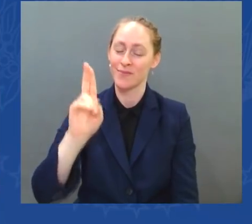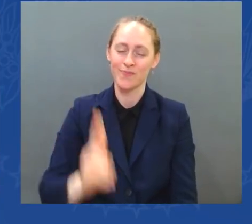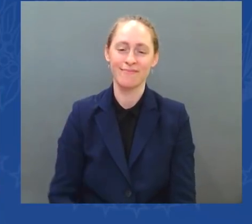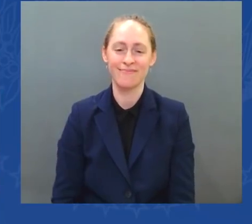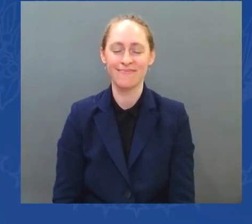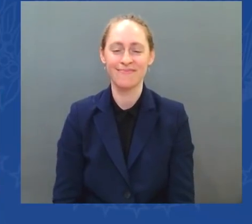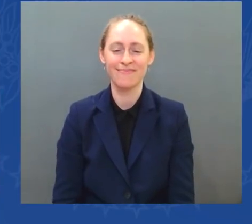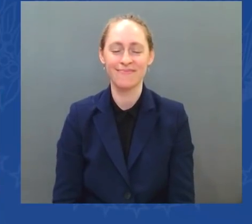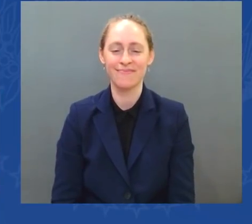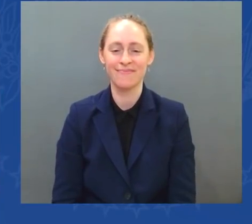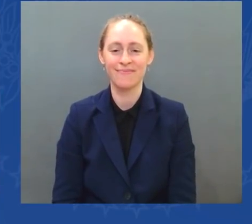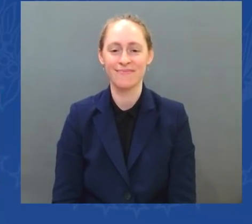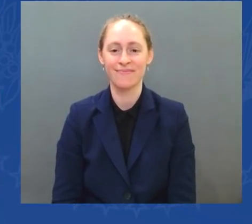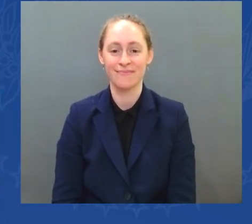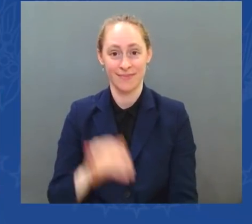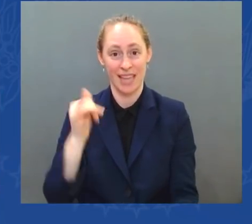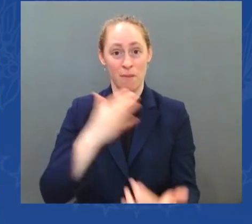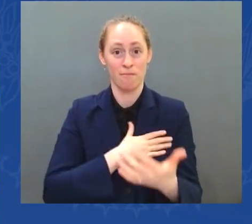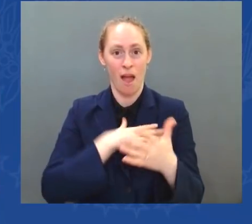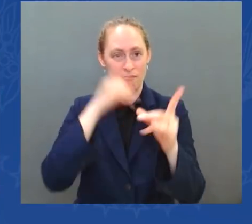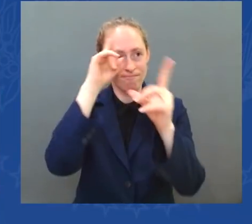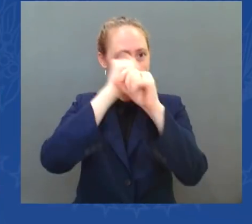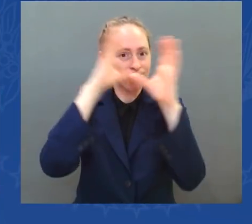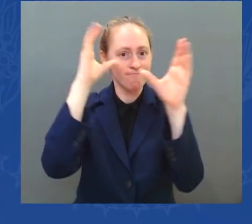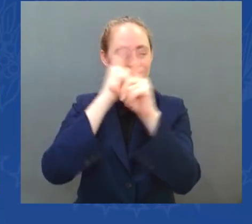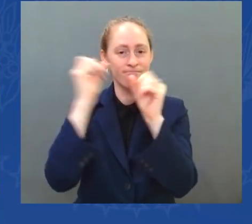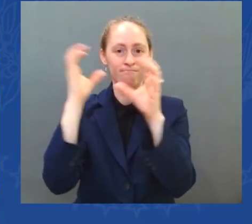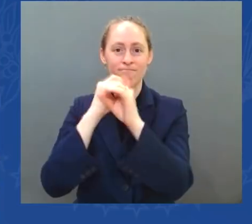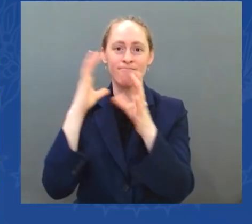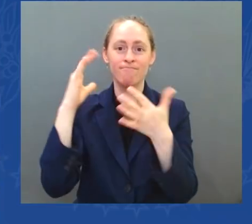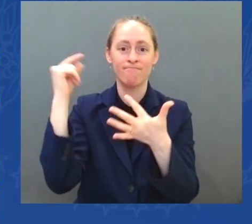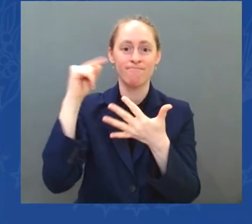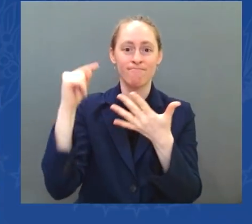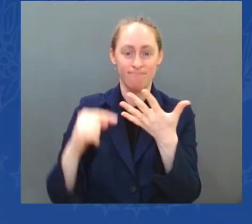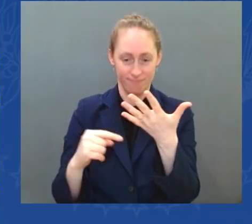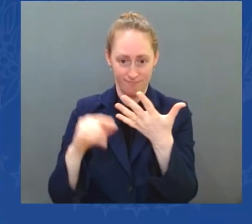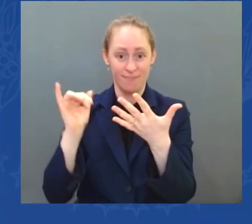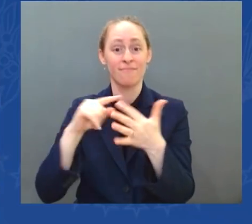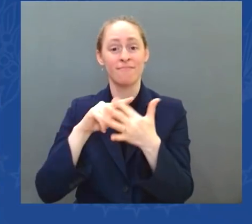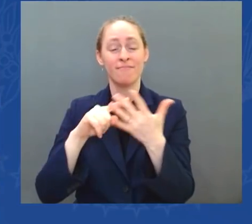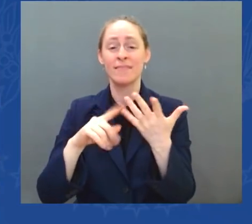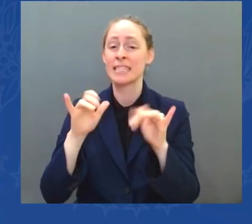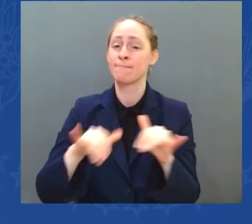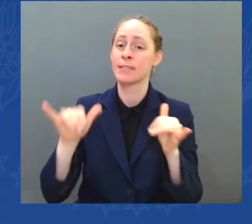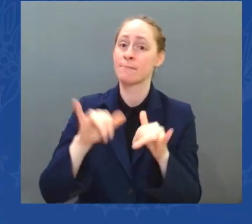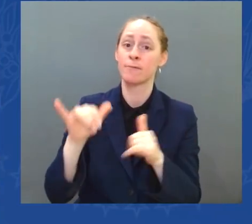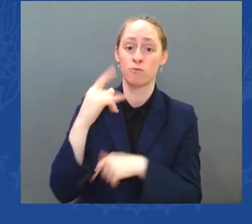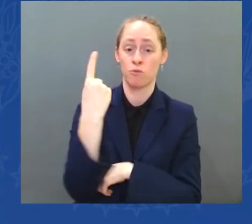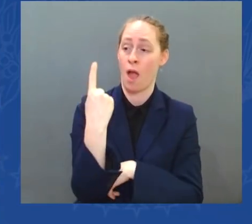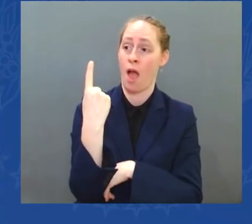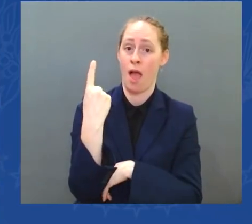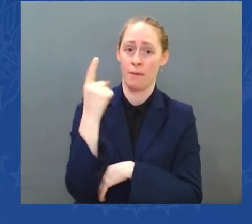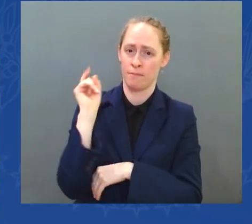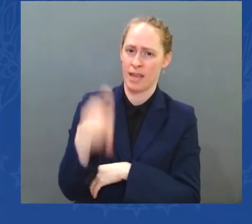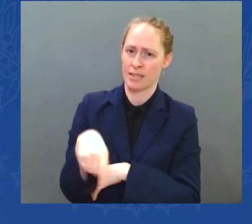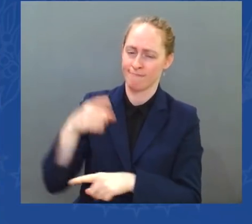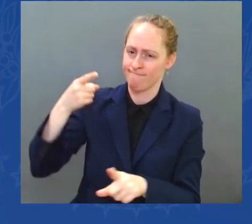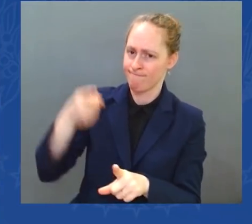made in America. It means using products, parts, and materials built right here in the United States of America; it means bringing manufacturing jobs